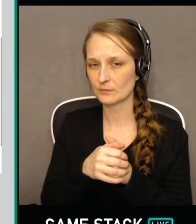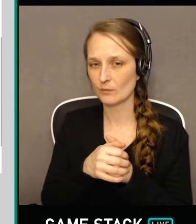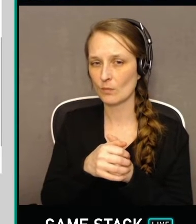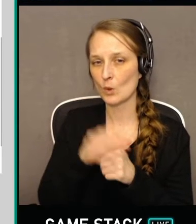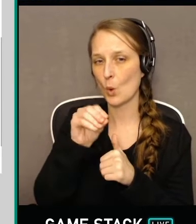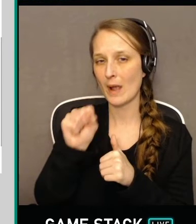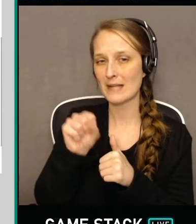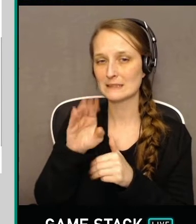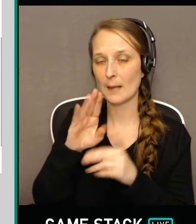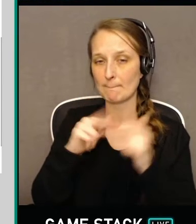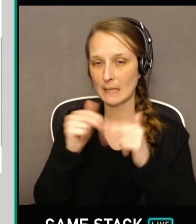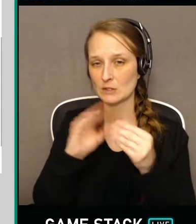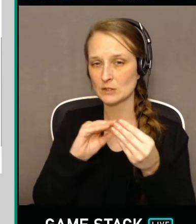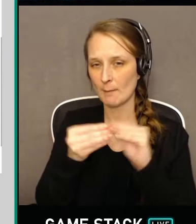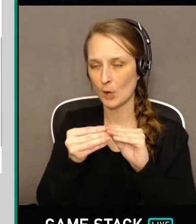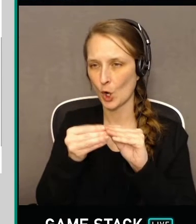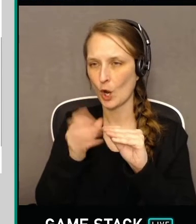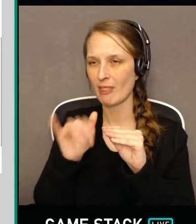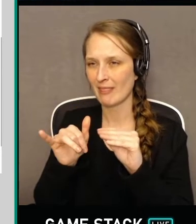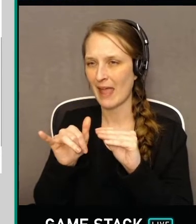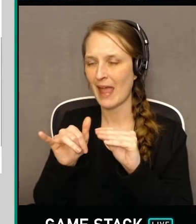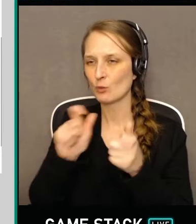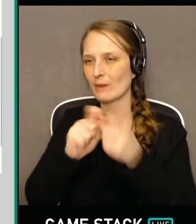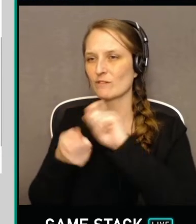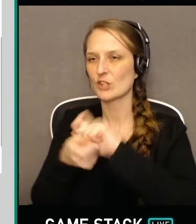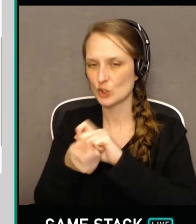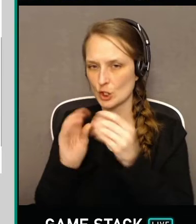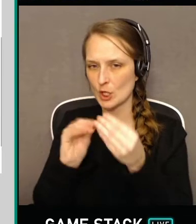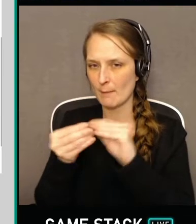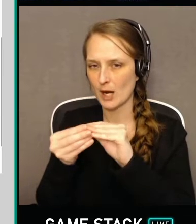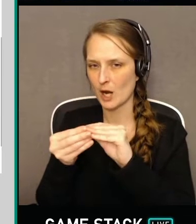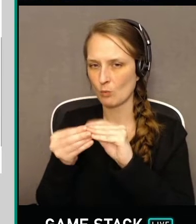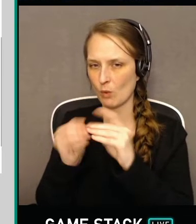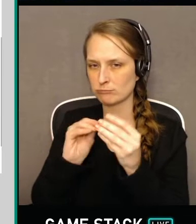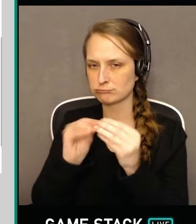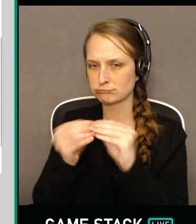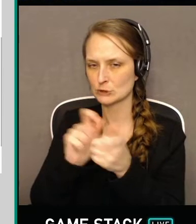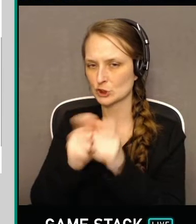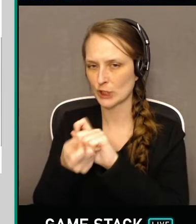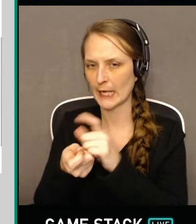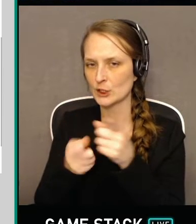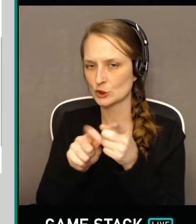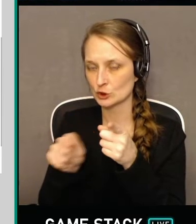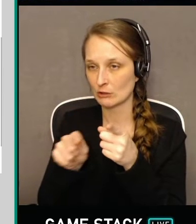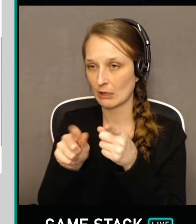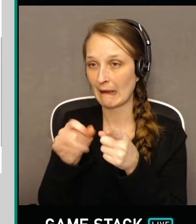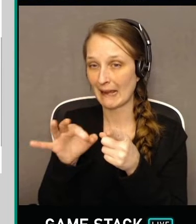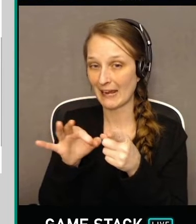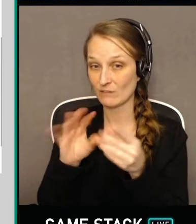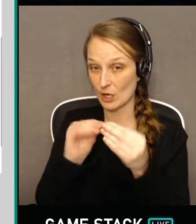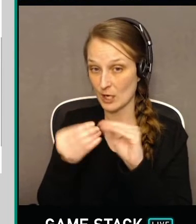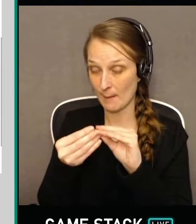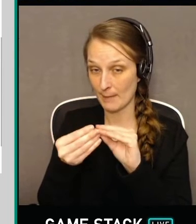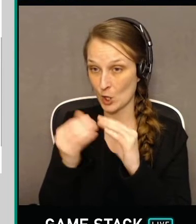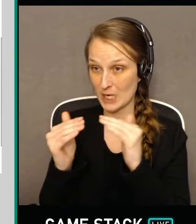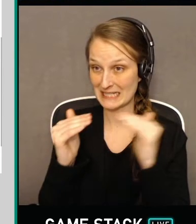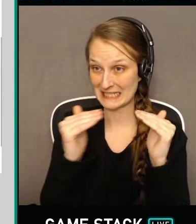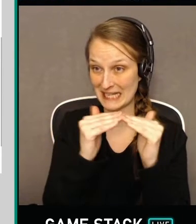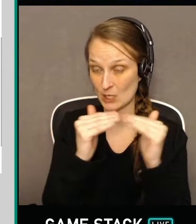the revision number gets incremented with each update or KB Patch that your OS gets. As long as the revision number is equal to or